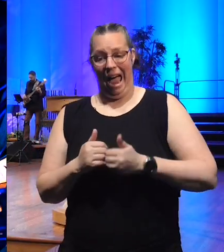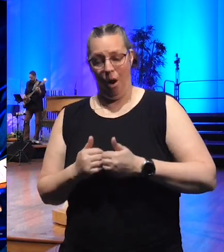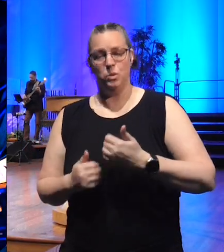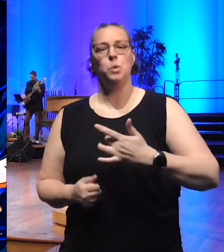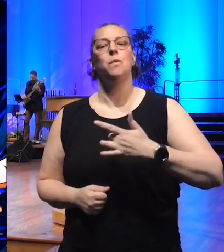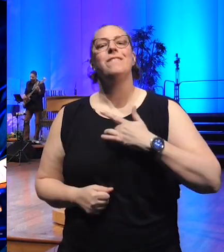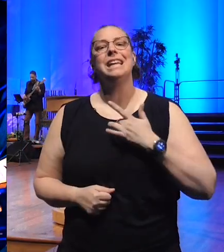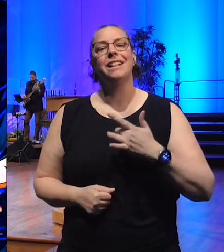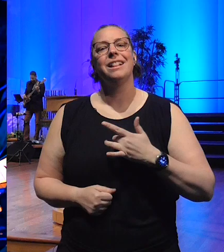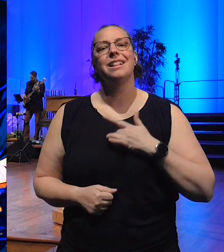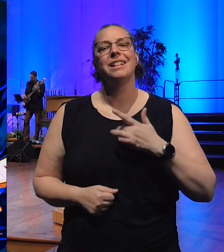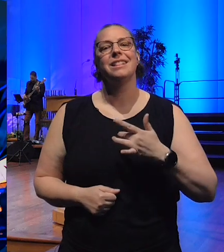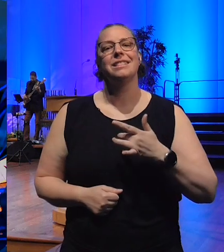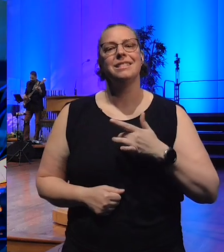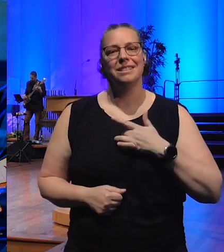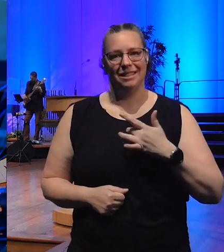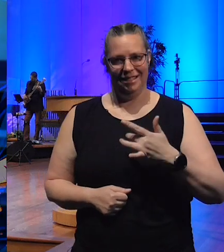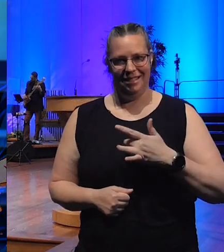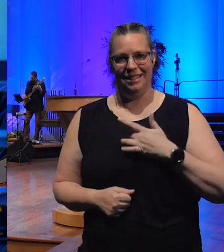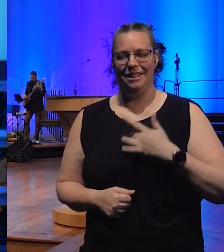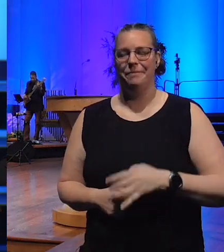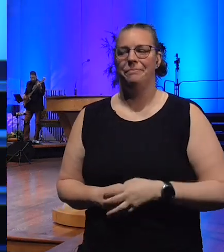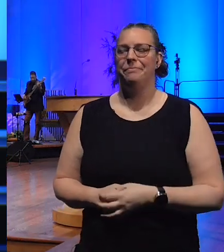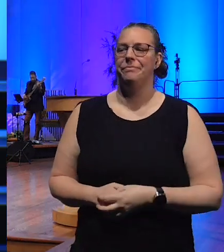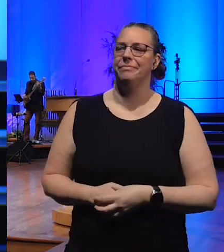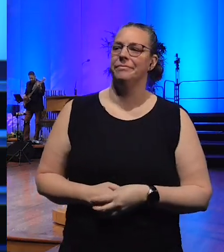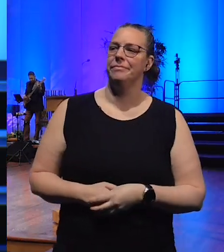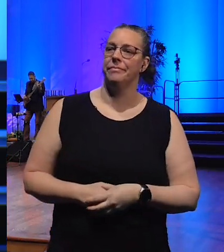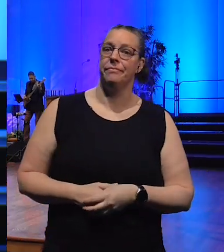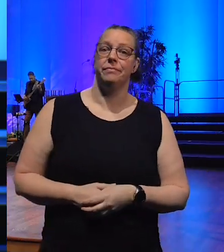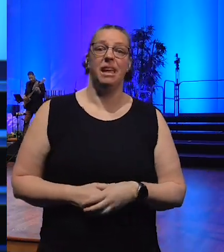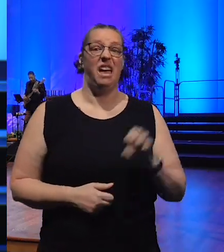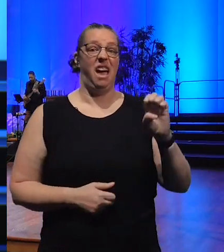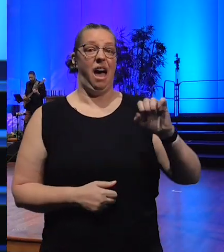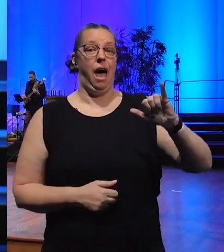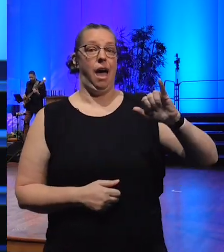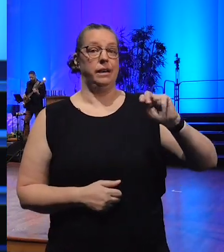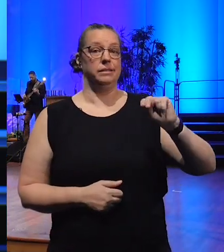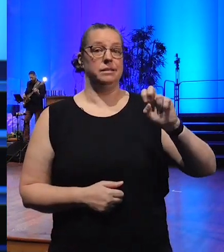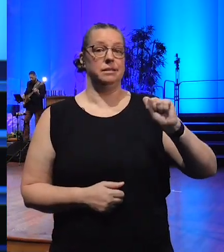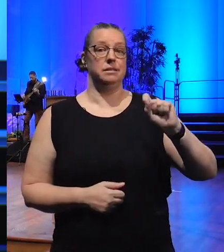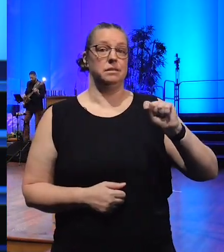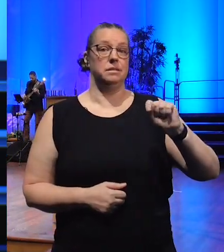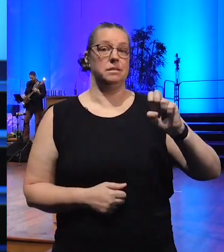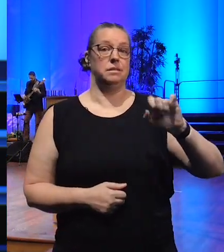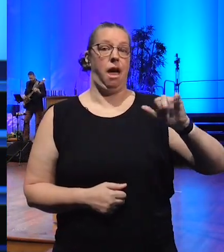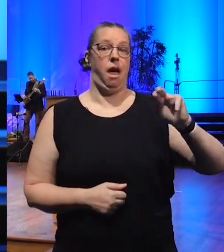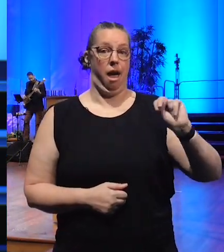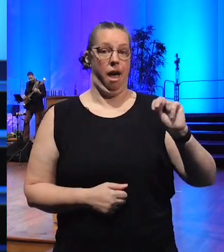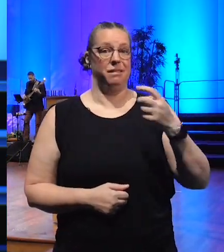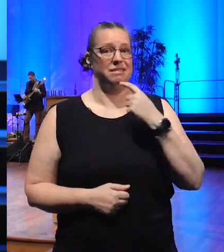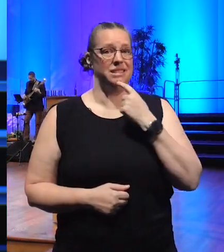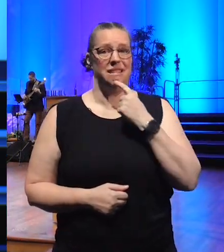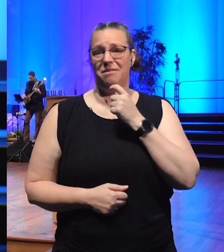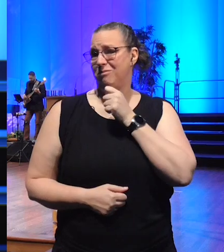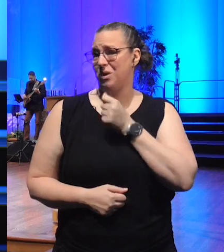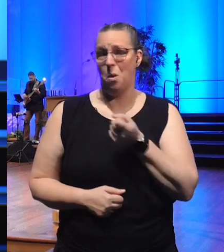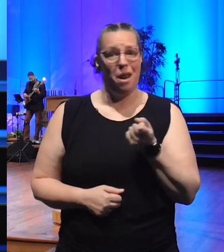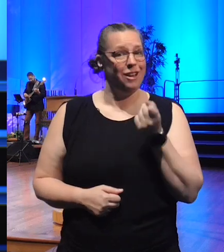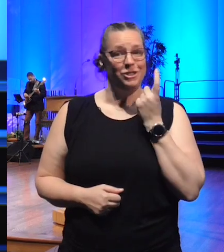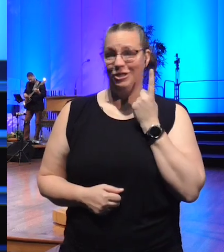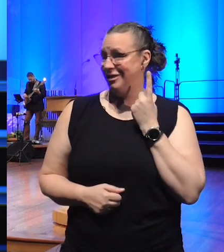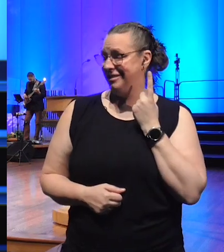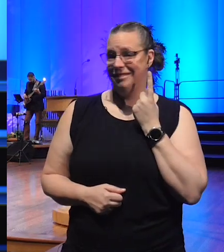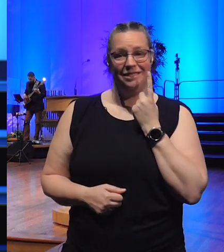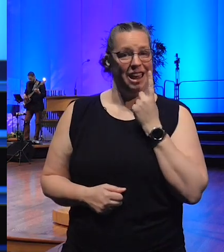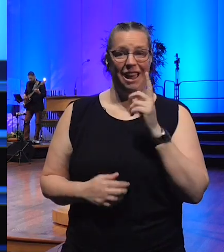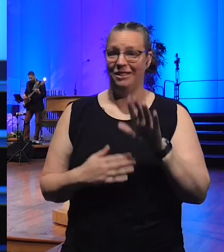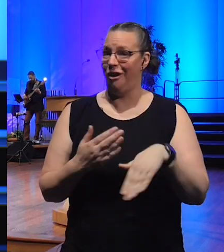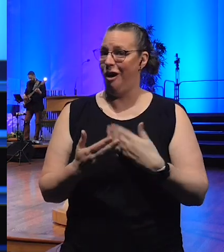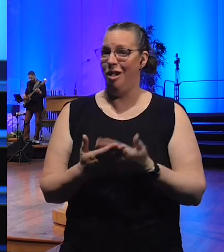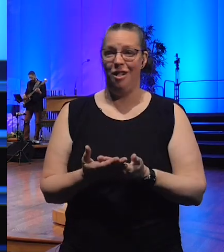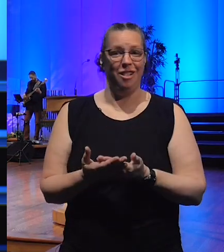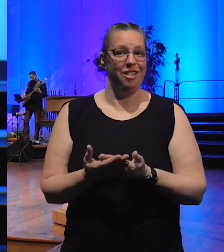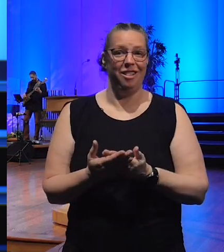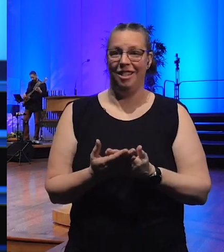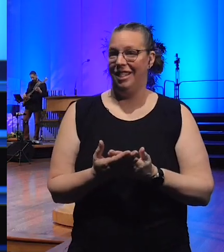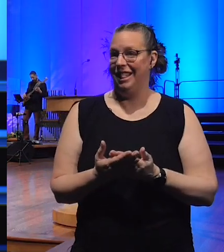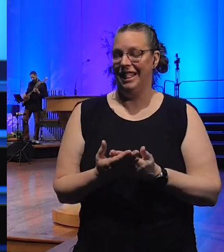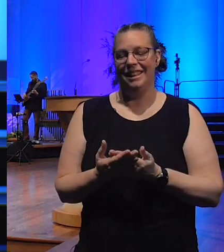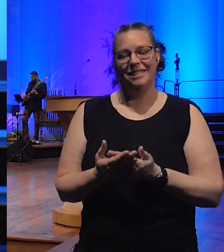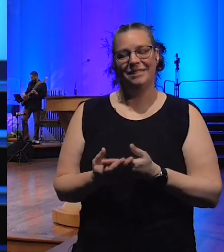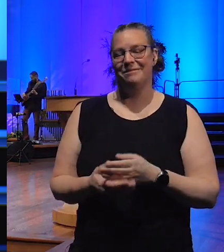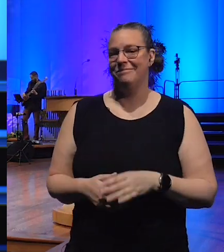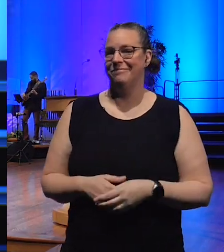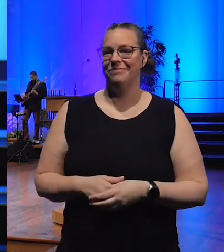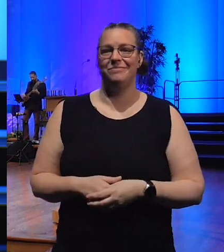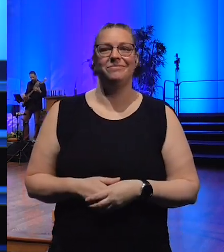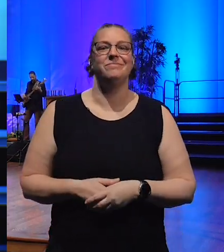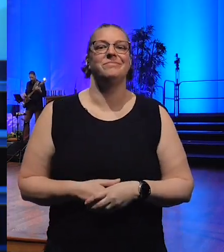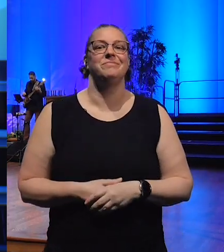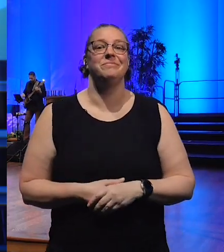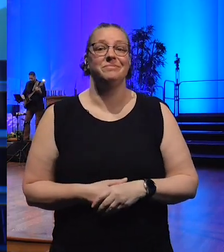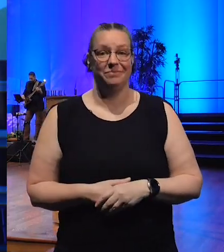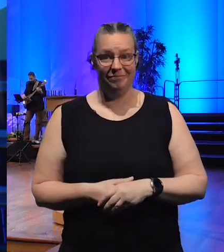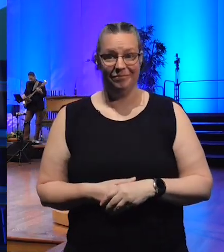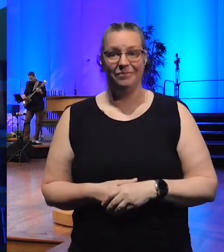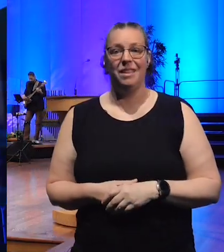feel Einstein said he could never understand it all planets